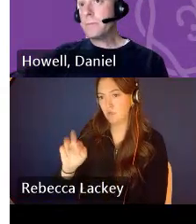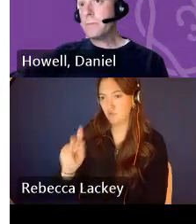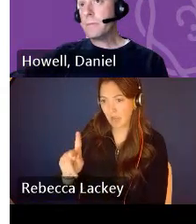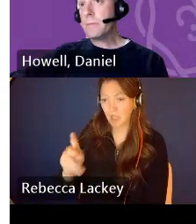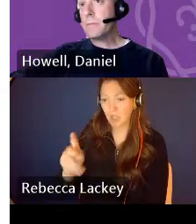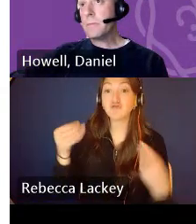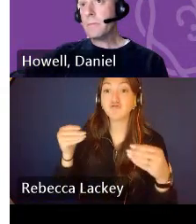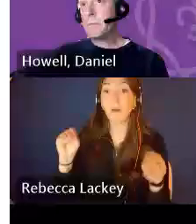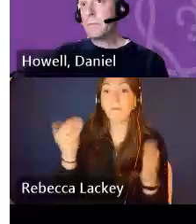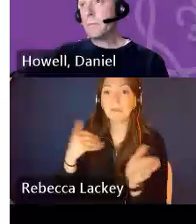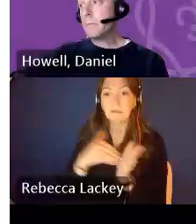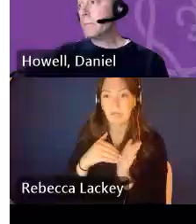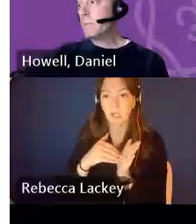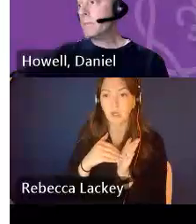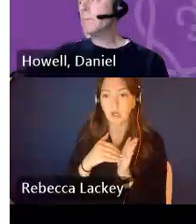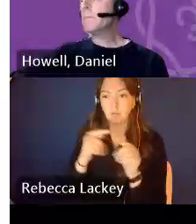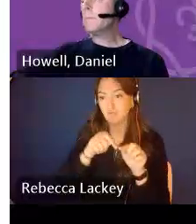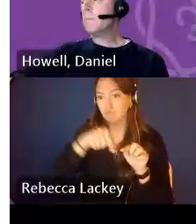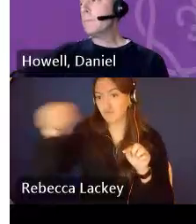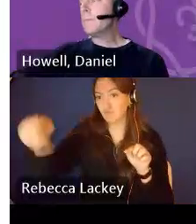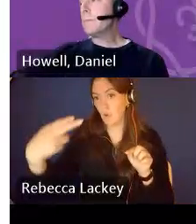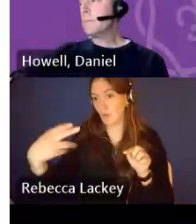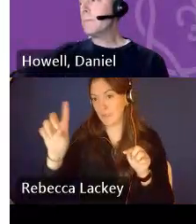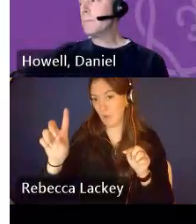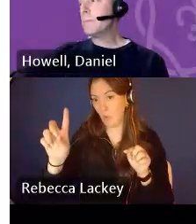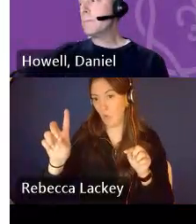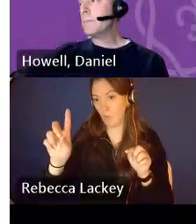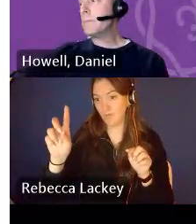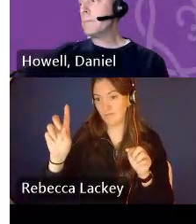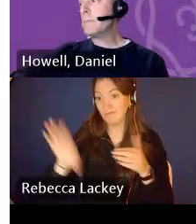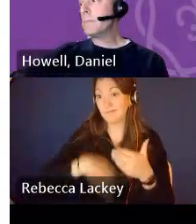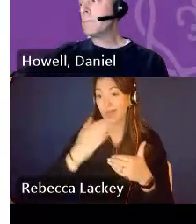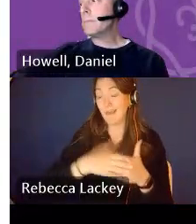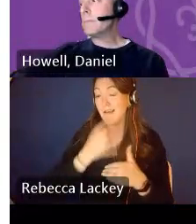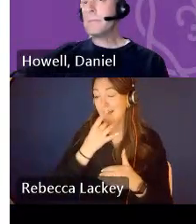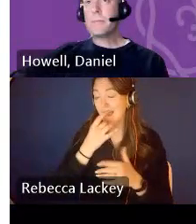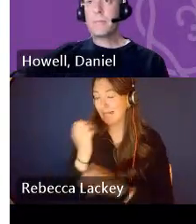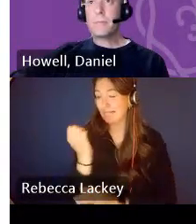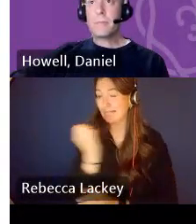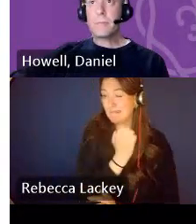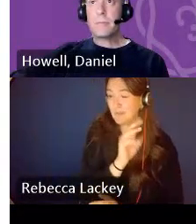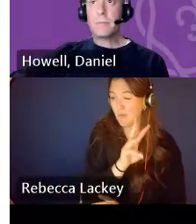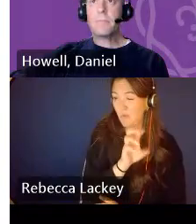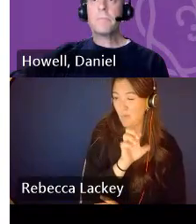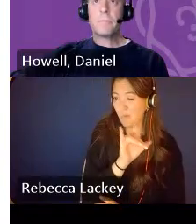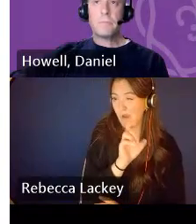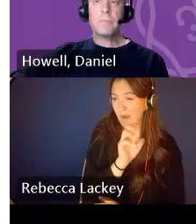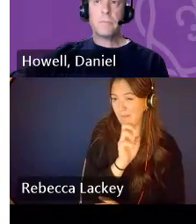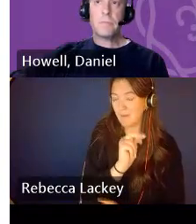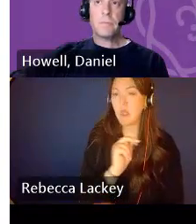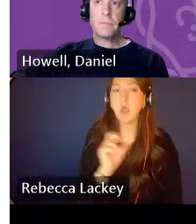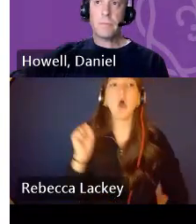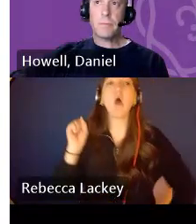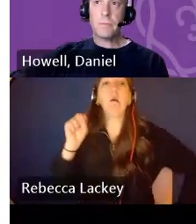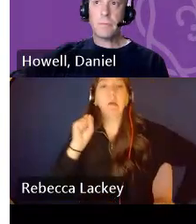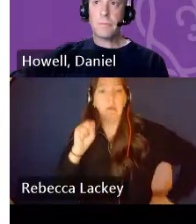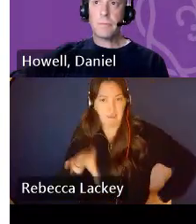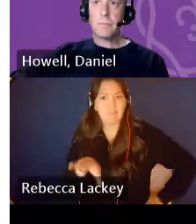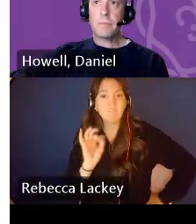center across from Home Depot, next light east of Widman. Yeah, I I found that it would it would